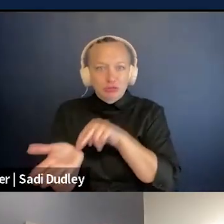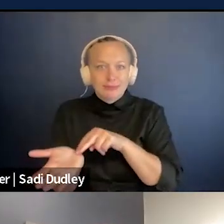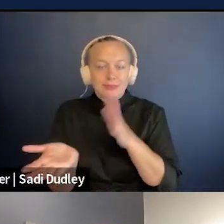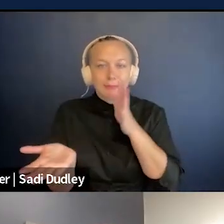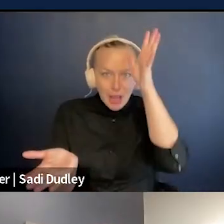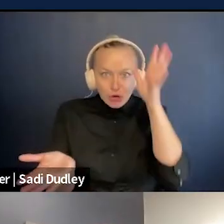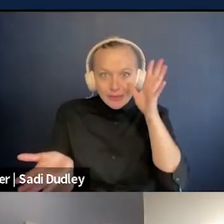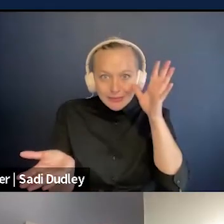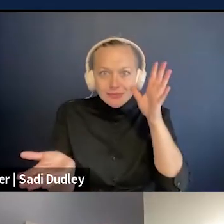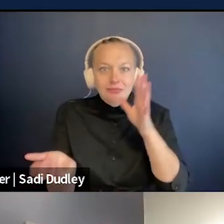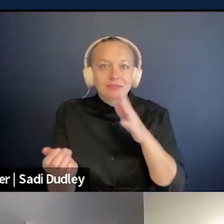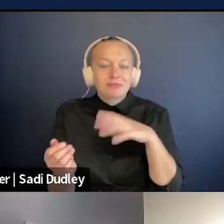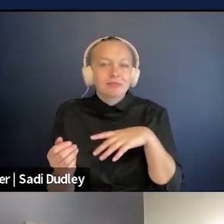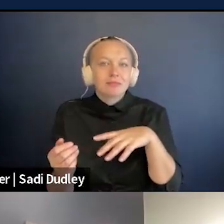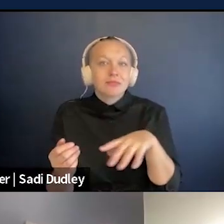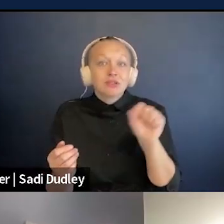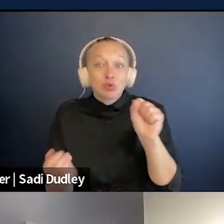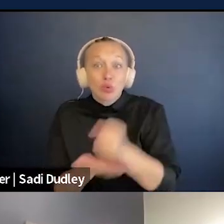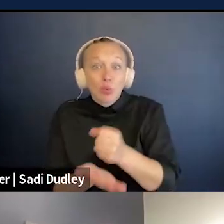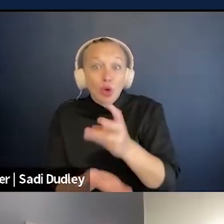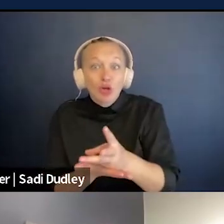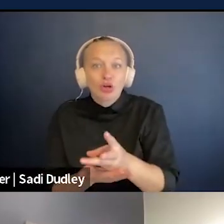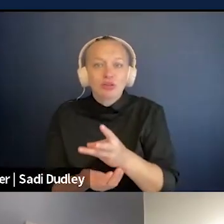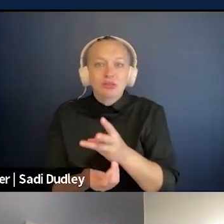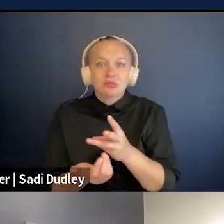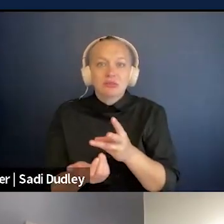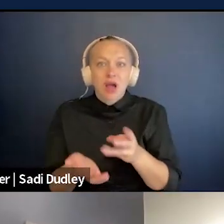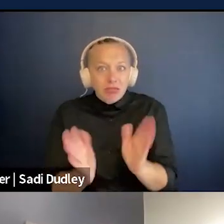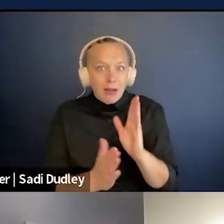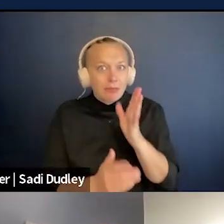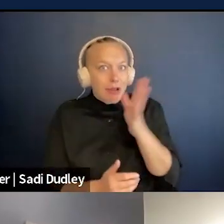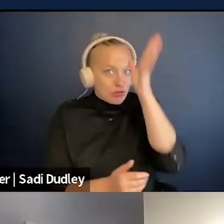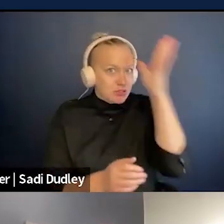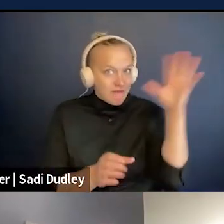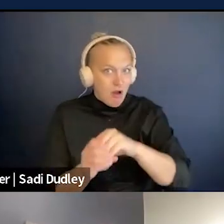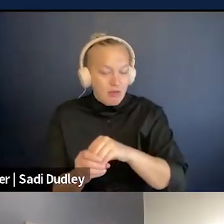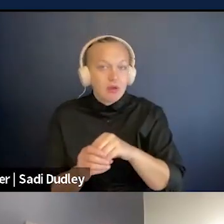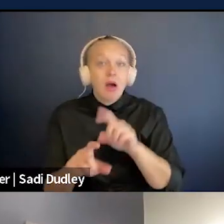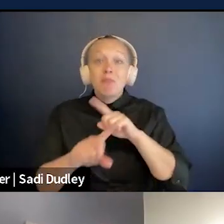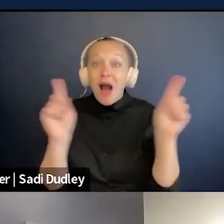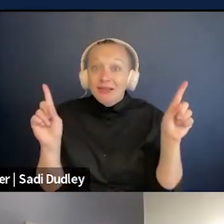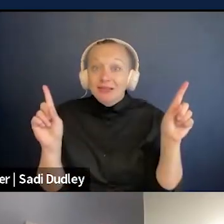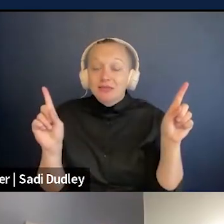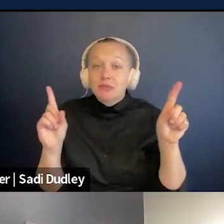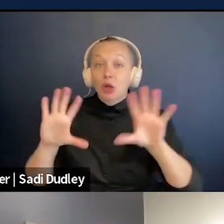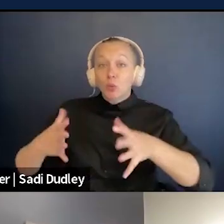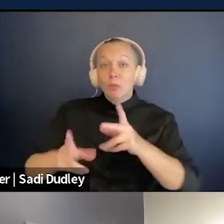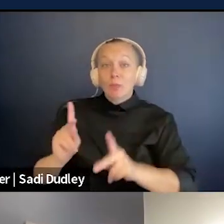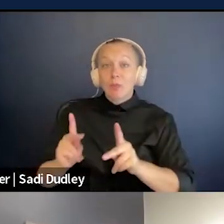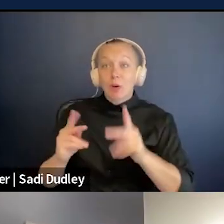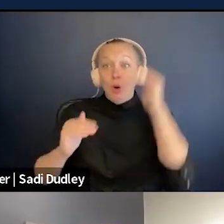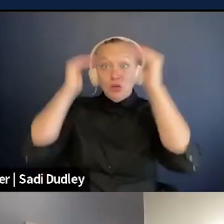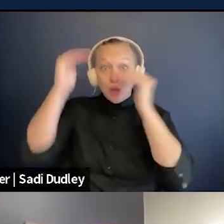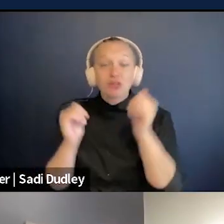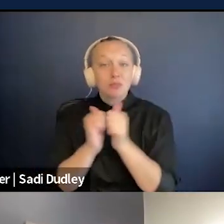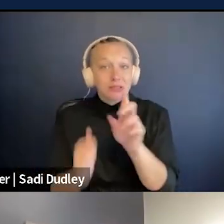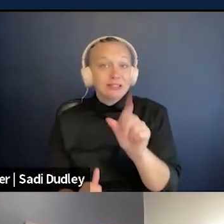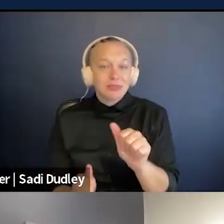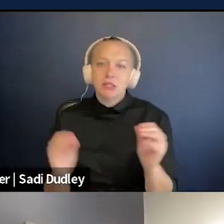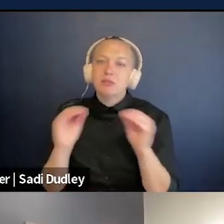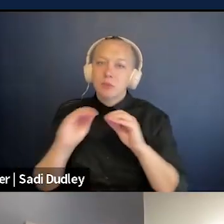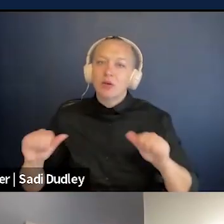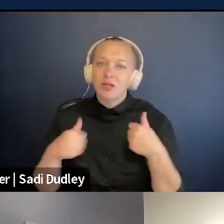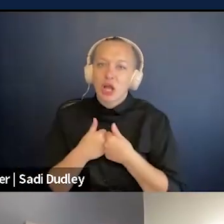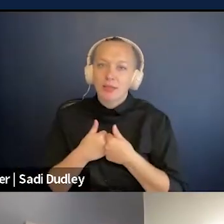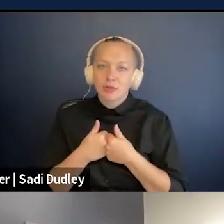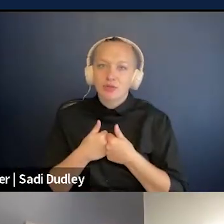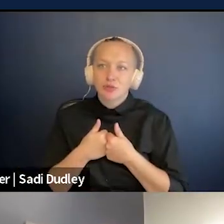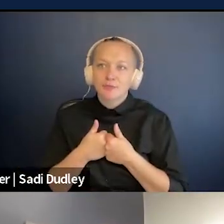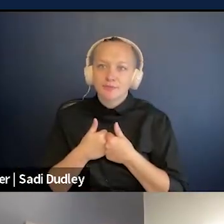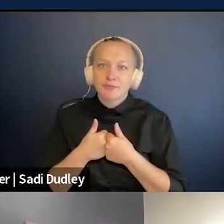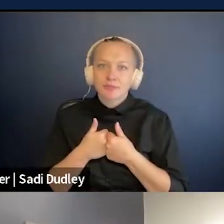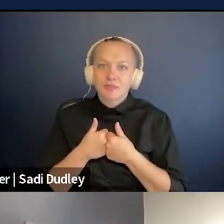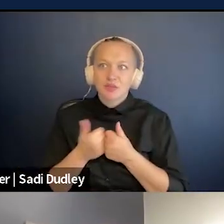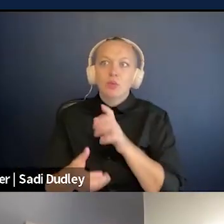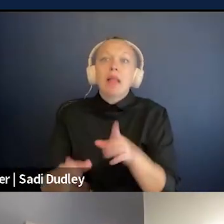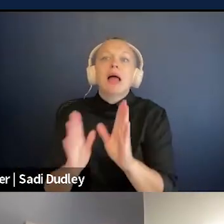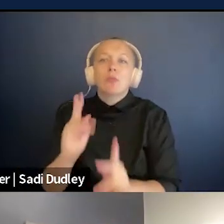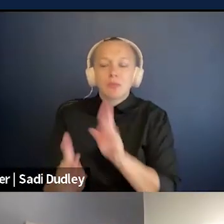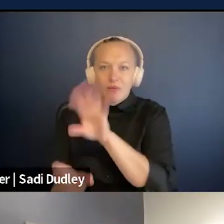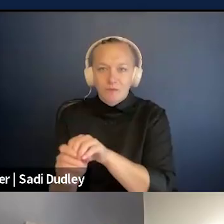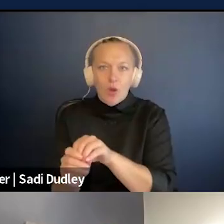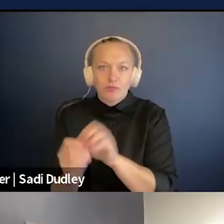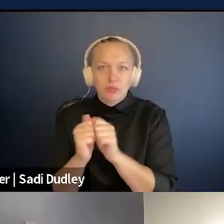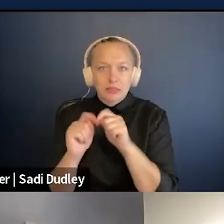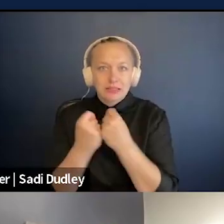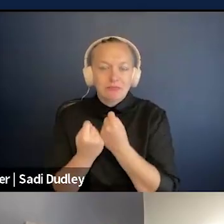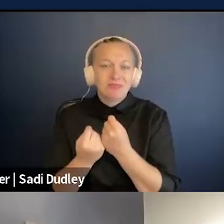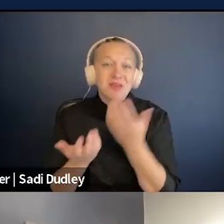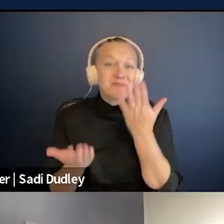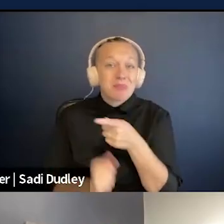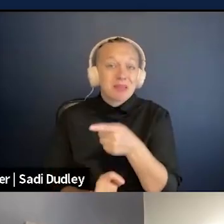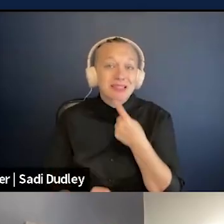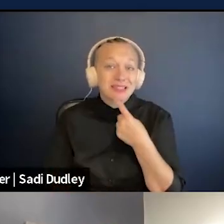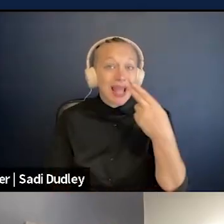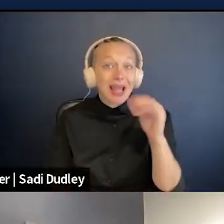be a part of the, uh… treatment, what was adults, I feel like it's, uh… It's more of a challenge. I think… One of them might be HIPAA, because what they're talking about is private…